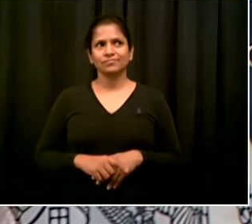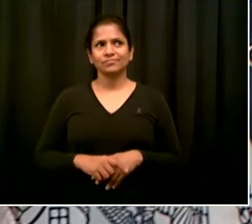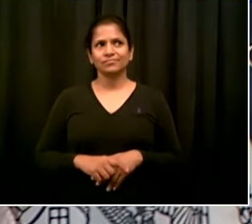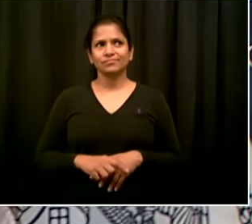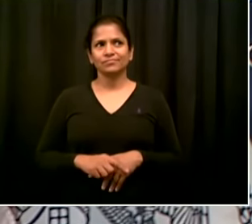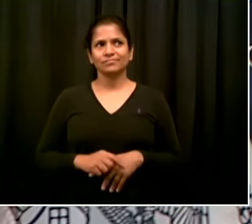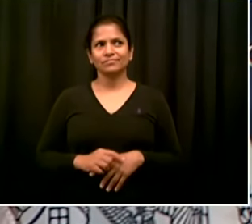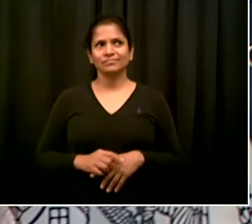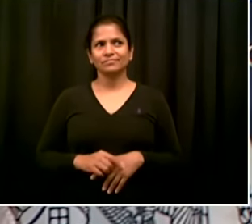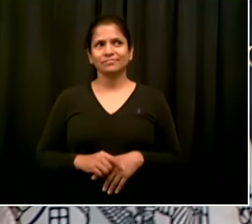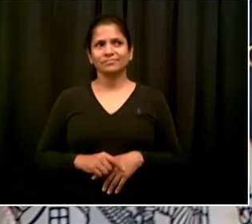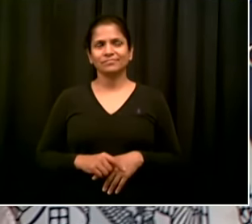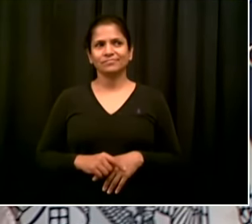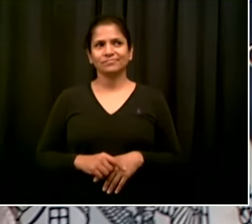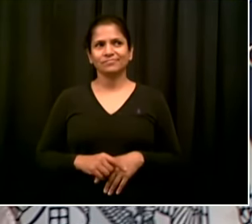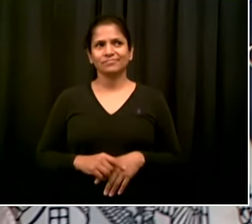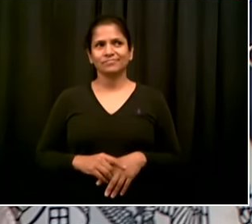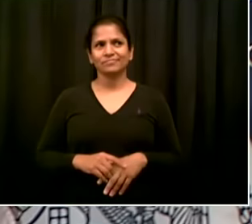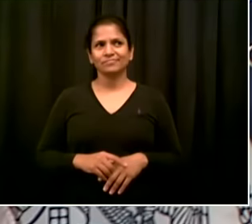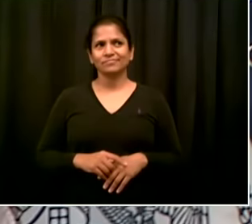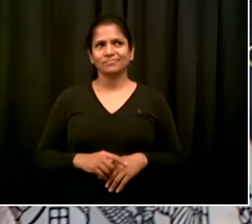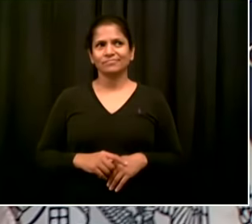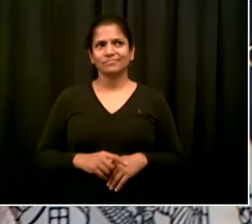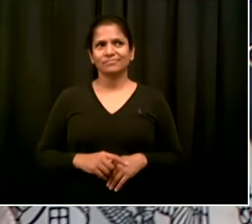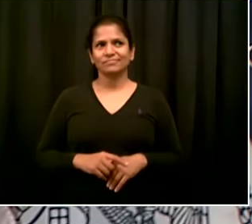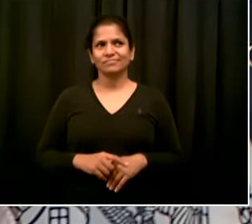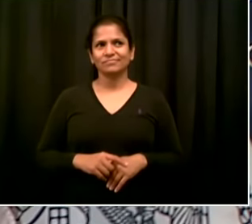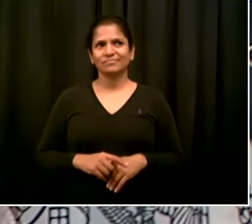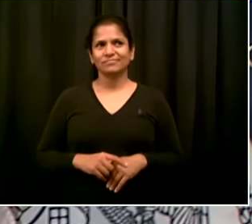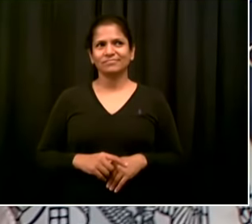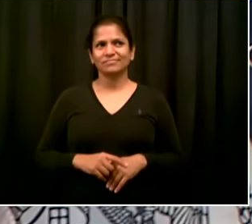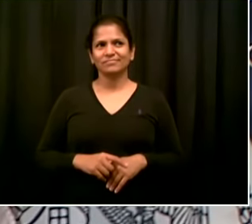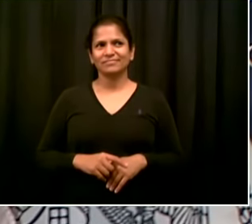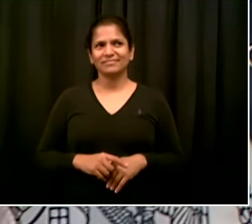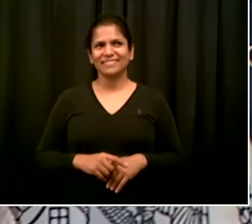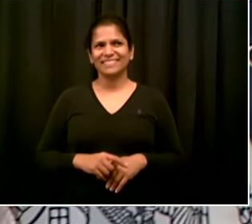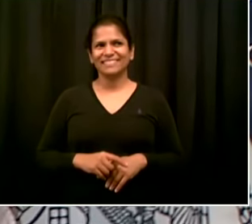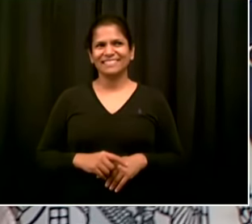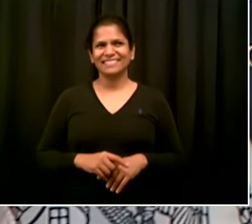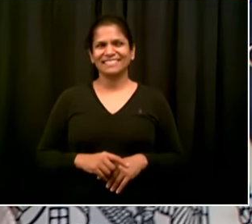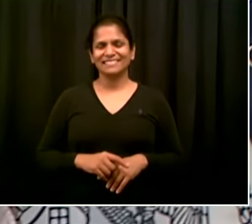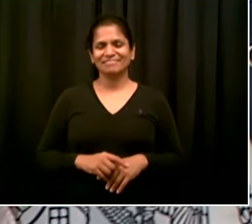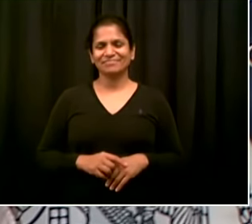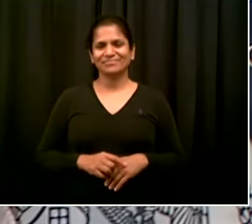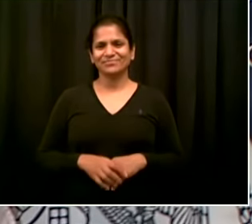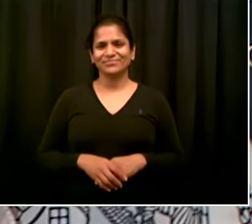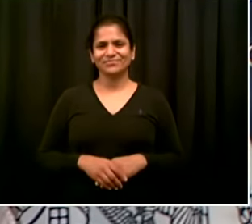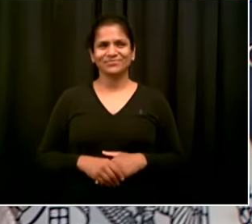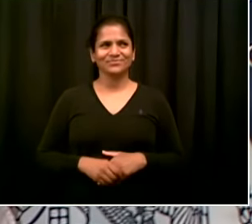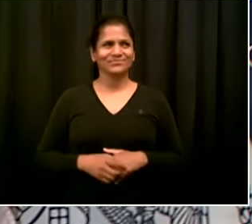COURTS. BUT AS A MATTER OF FAIRNESS AND JUSTICE THIS CENSUS MUT SGO ON FOR ANOTHER MONTH.